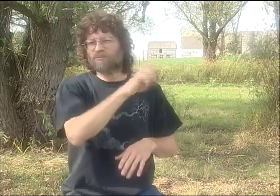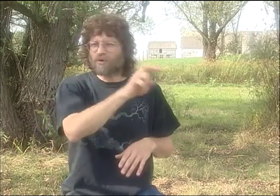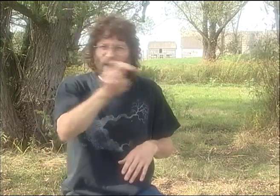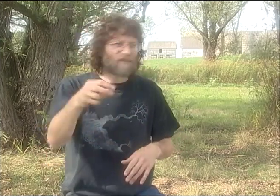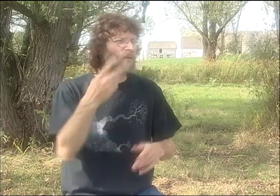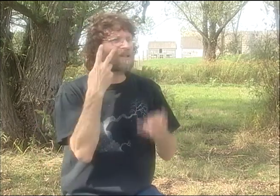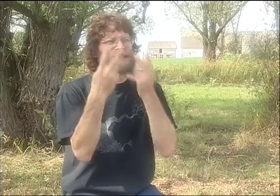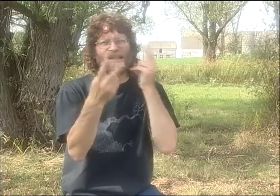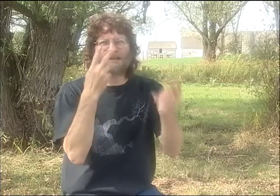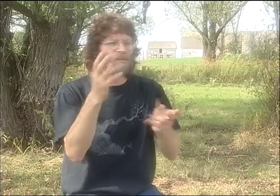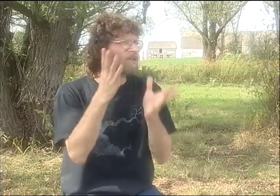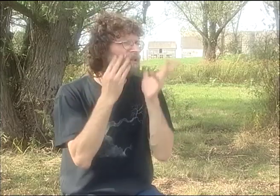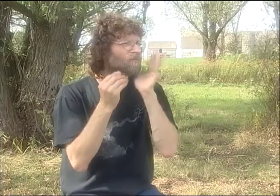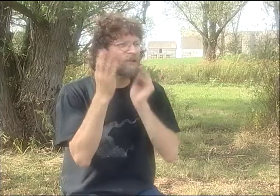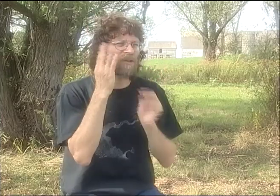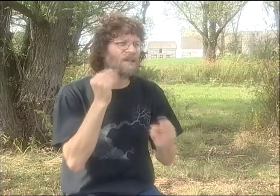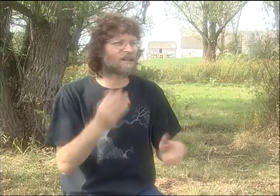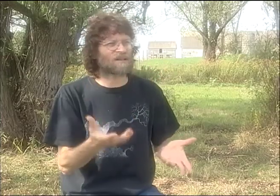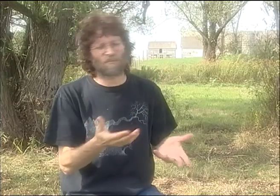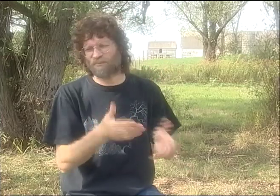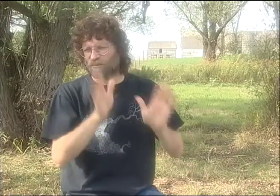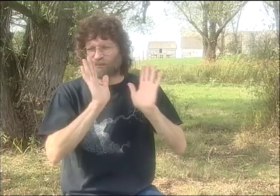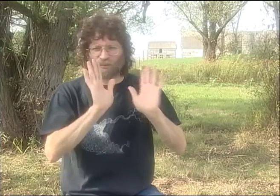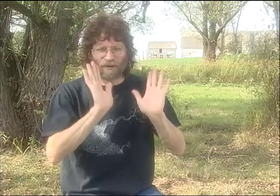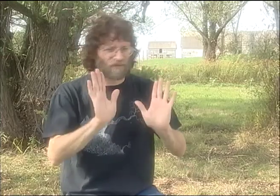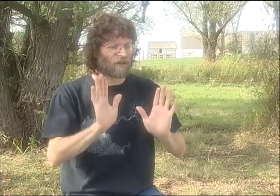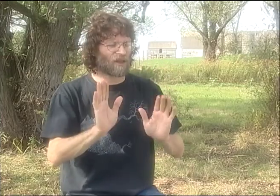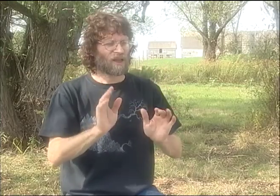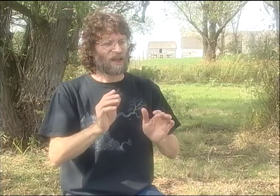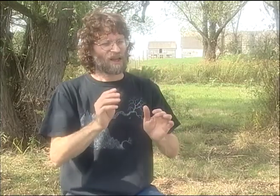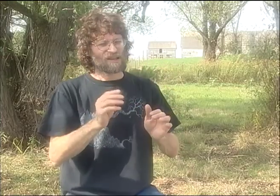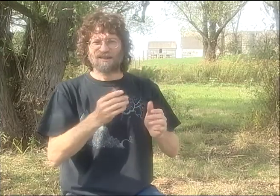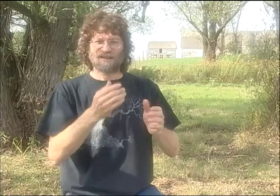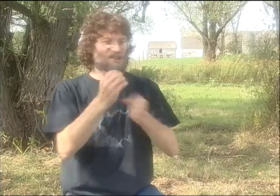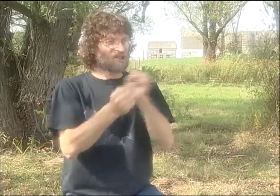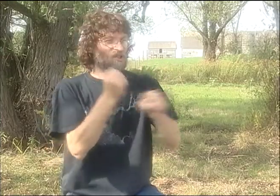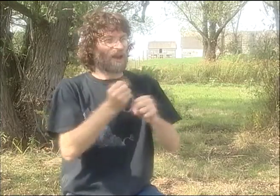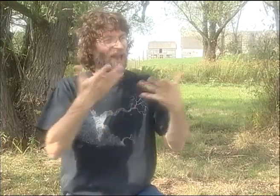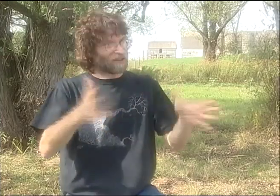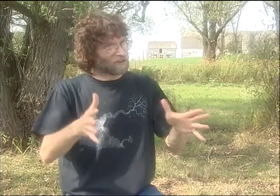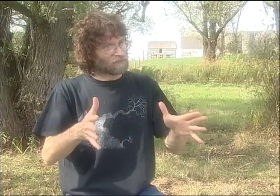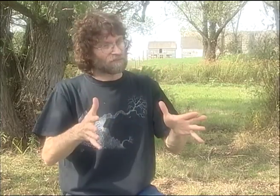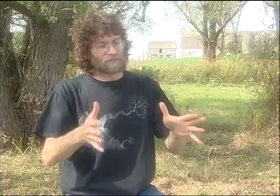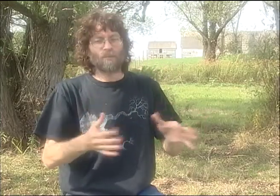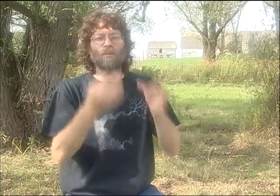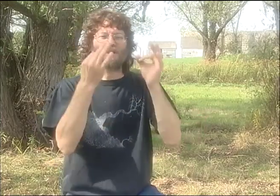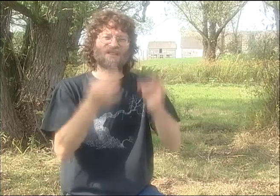AND, OH, GOSH, IT WAS SO FUN. WE REALLY ENJOYED IT. WE EXPERIENCED SO MUCH. WE SAW A LOT.